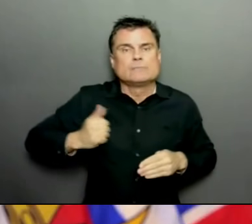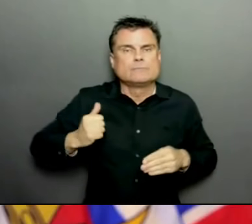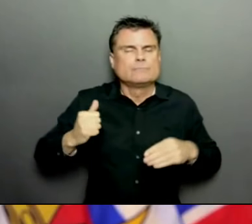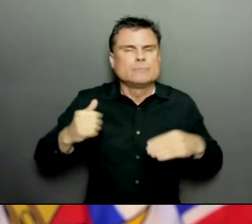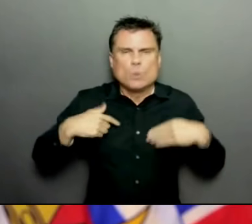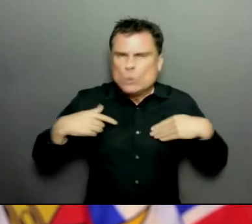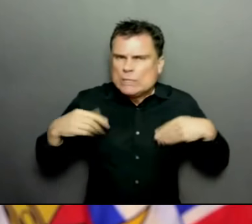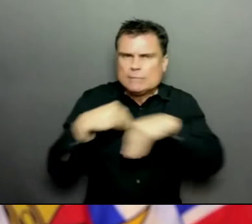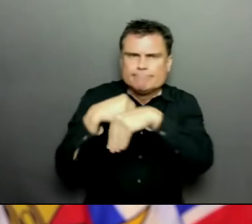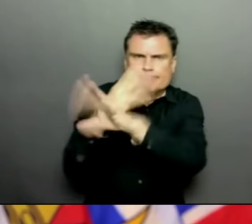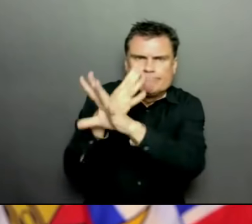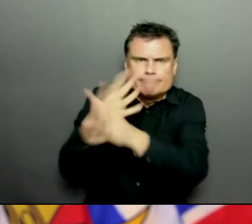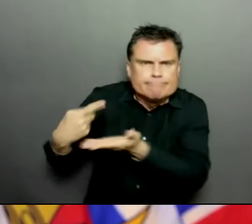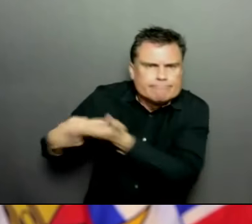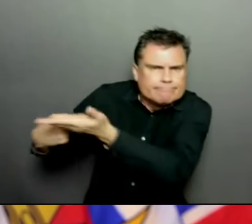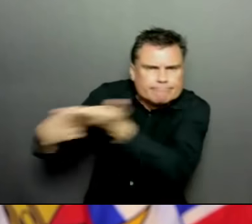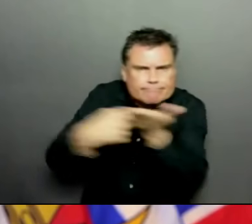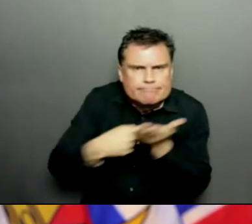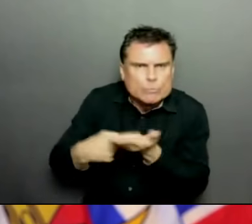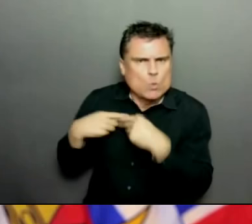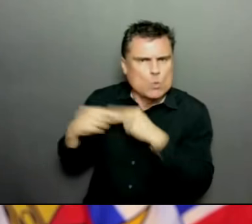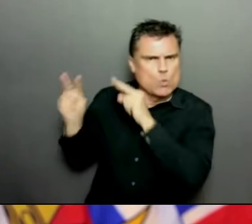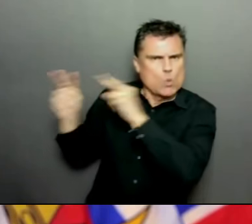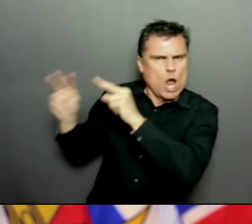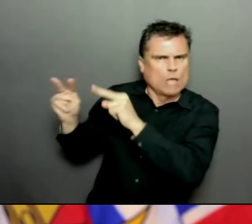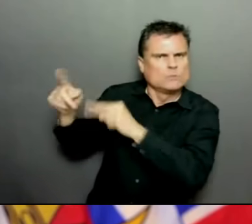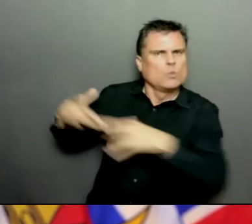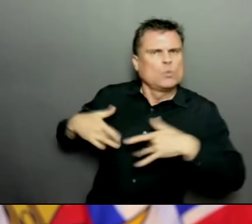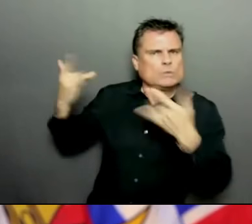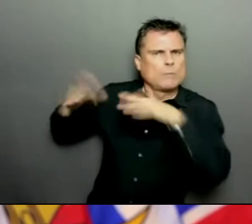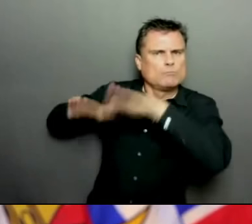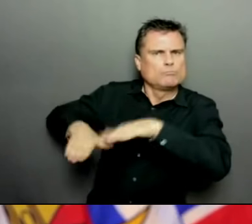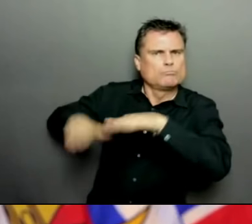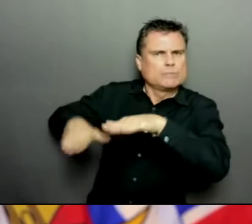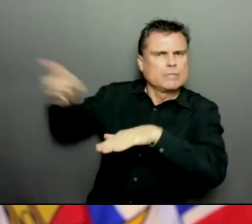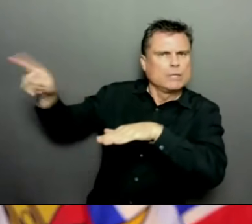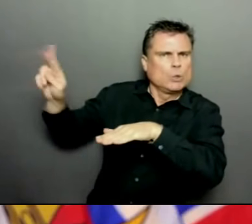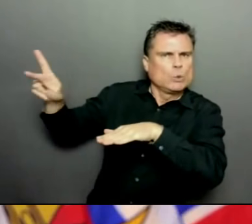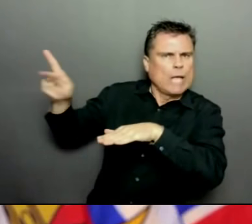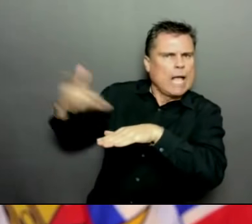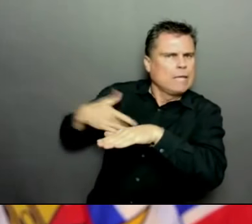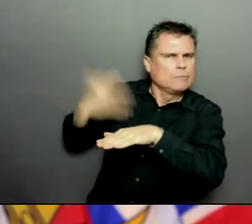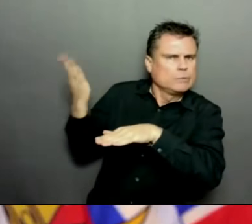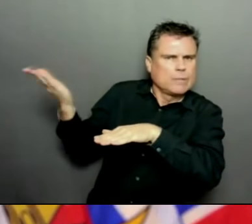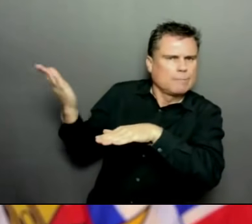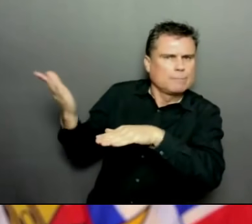Yesterday, the government of Canada put in a temporary travel restriction stopping only